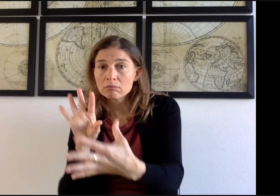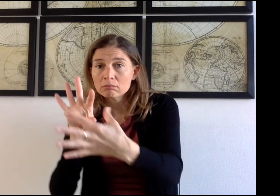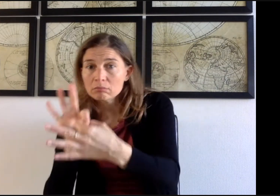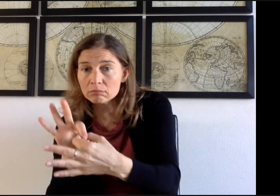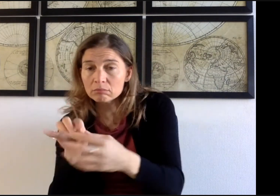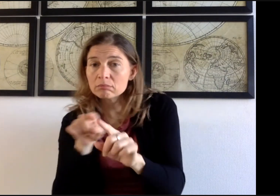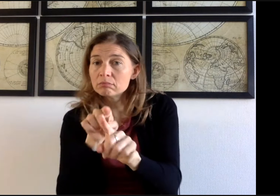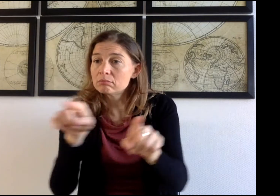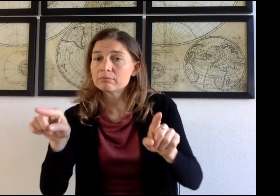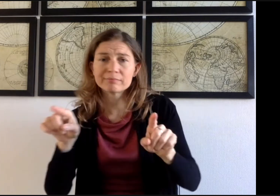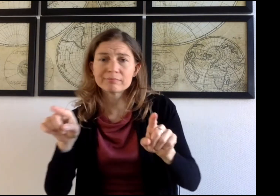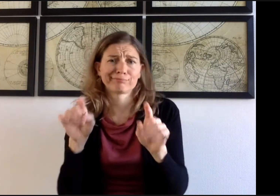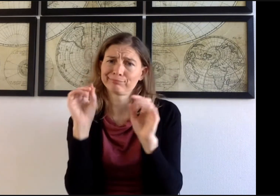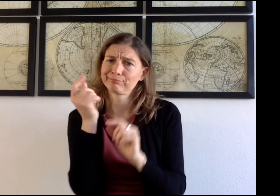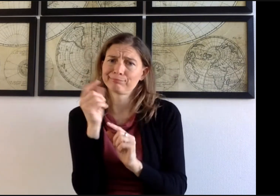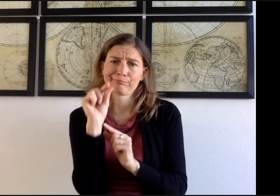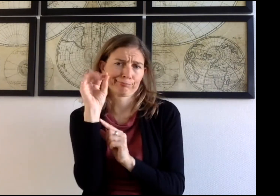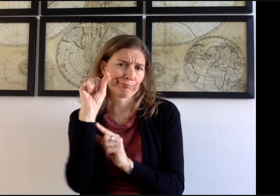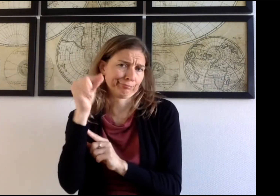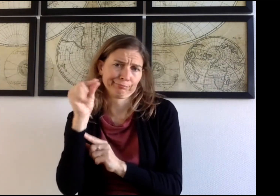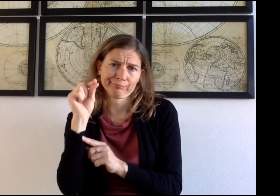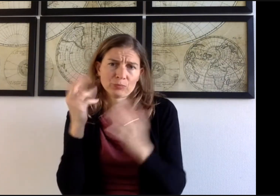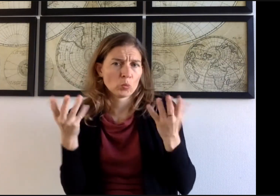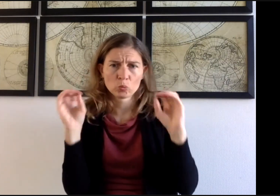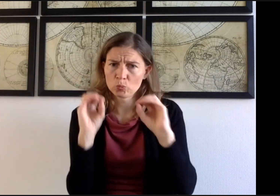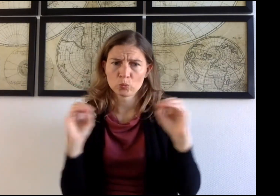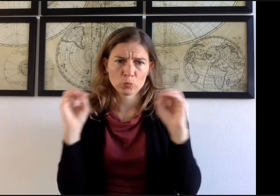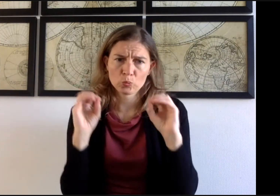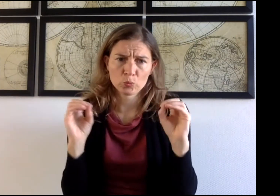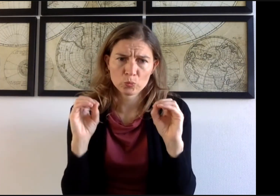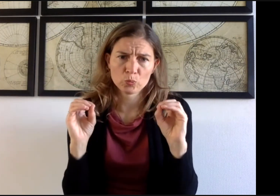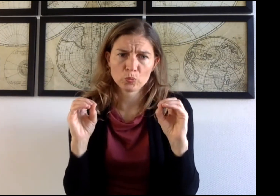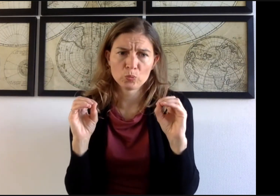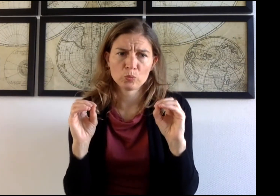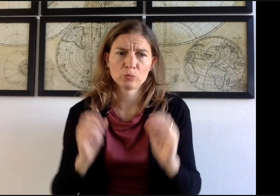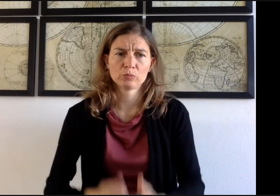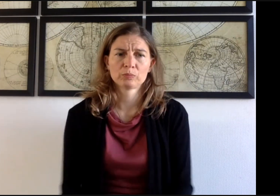and acting as more supporting